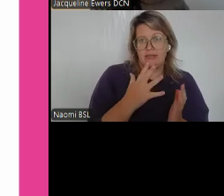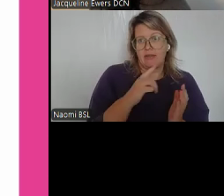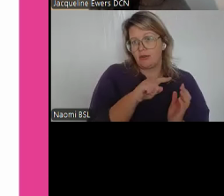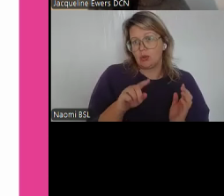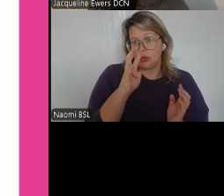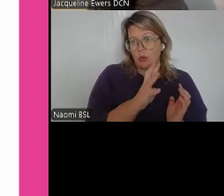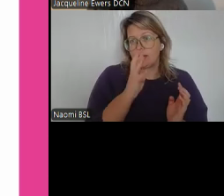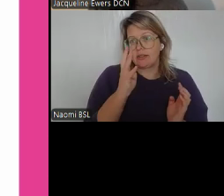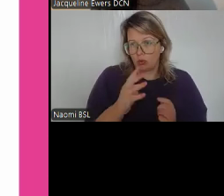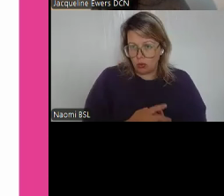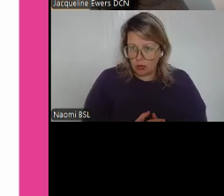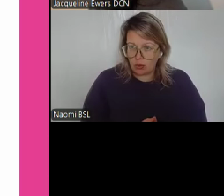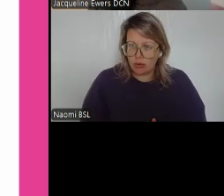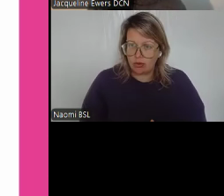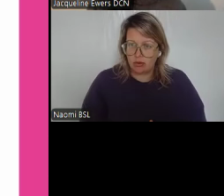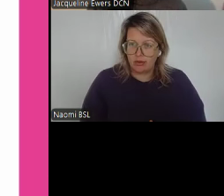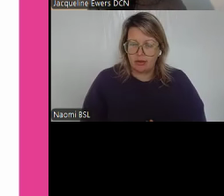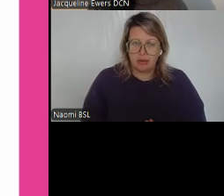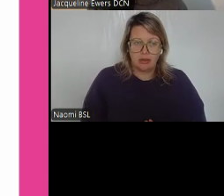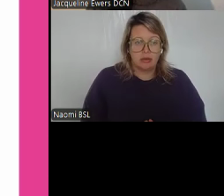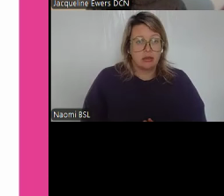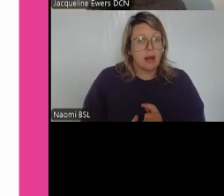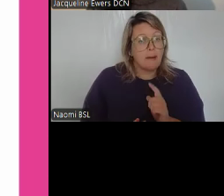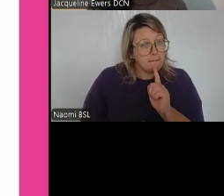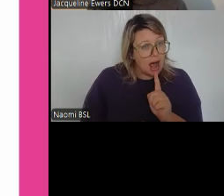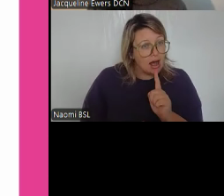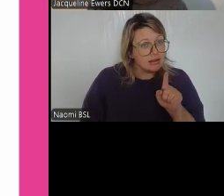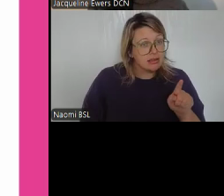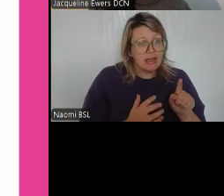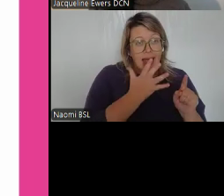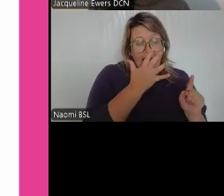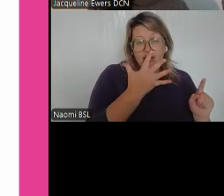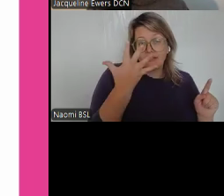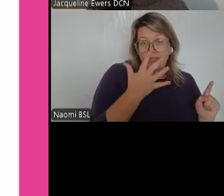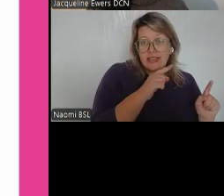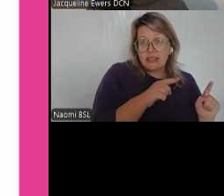You can see that at the age range of 15 to 24, it's still at 90%,